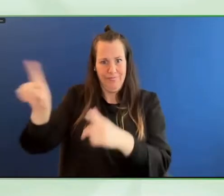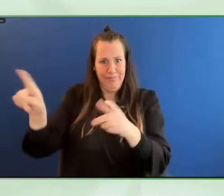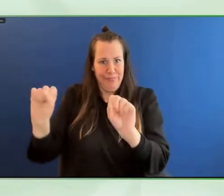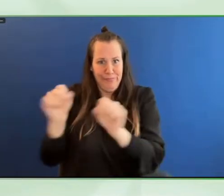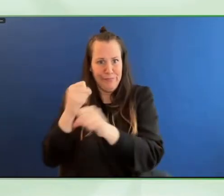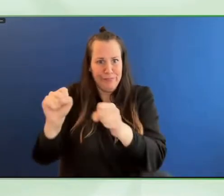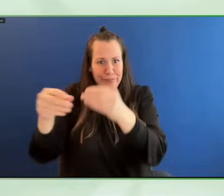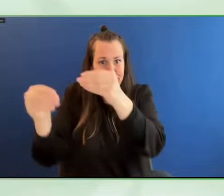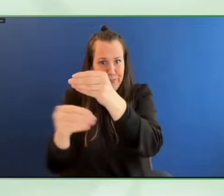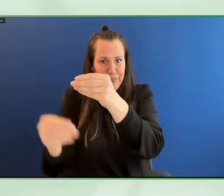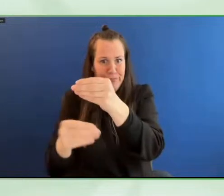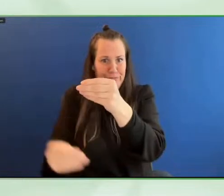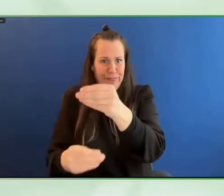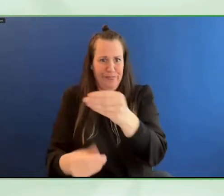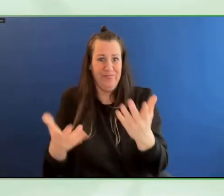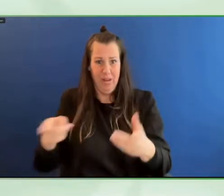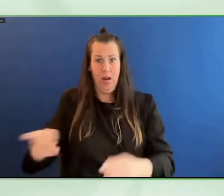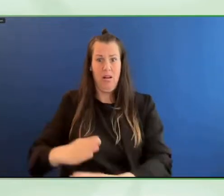It's good in some cases but not in others.